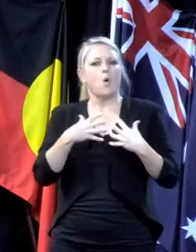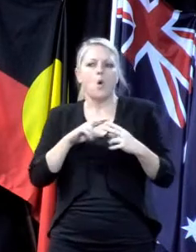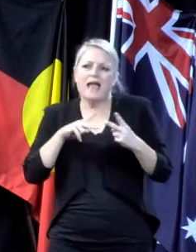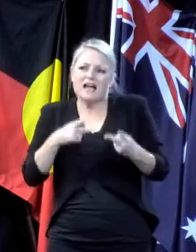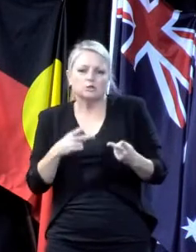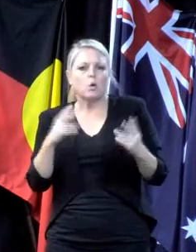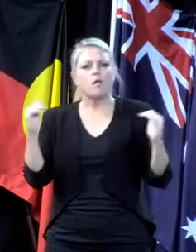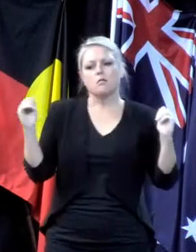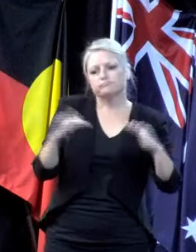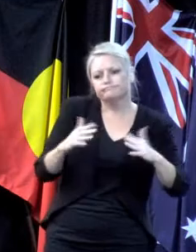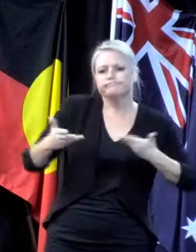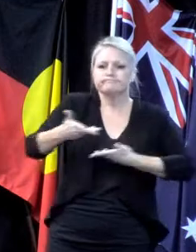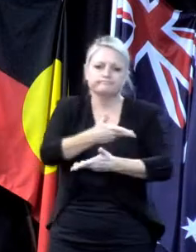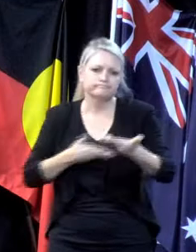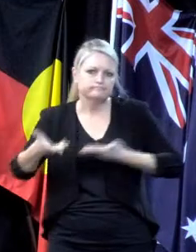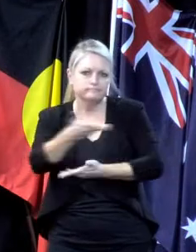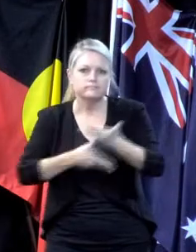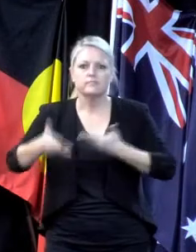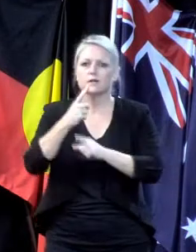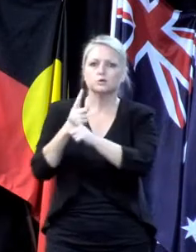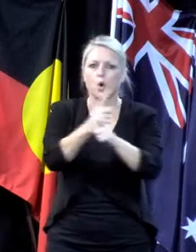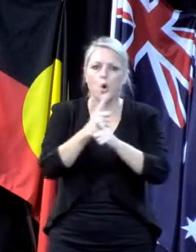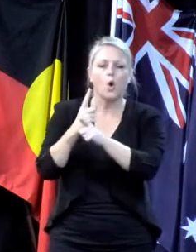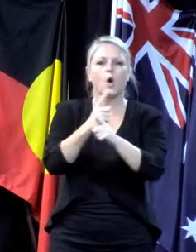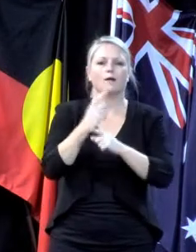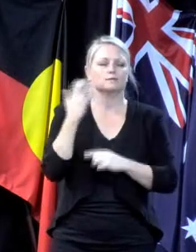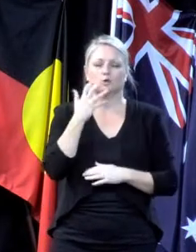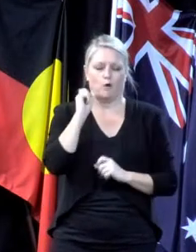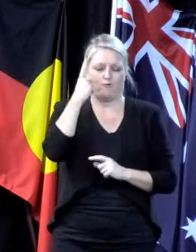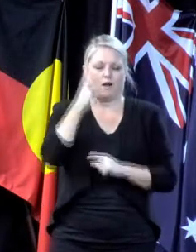for teachers to come along - sorry, I've just realized I'm talking really fast -